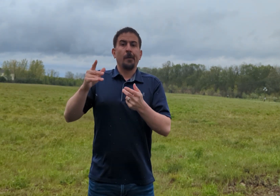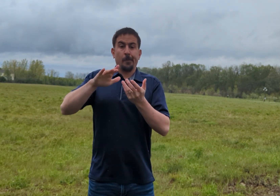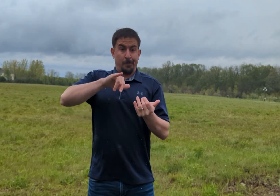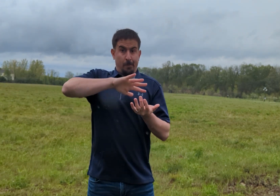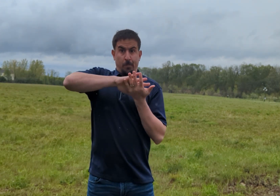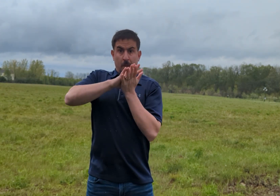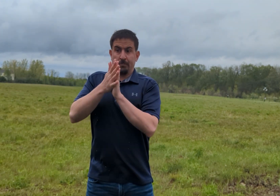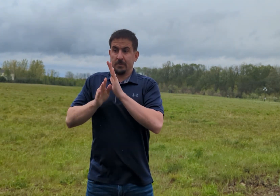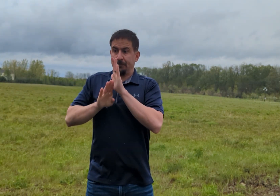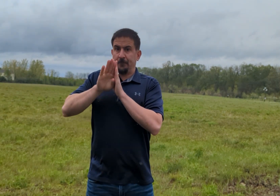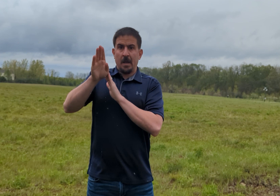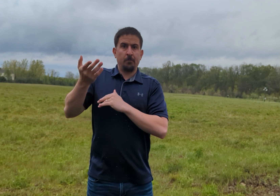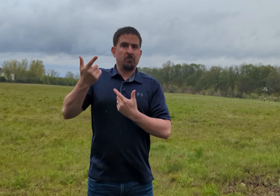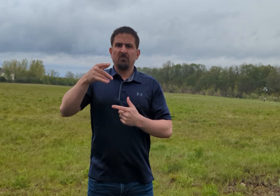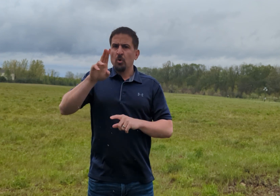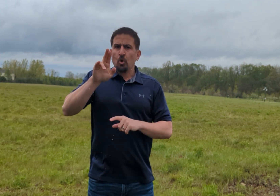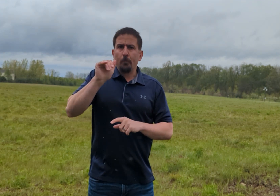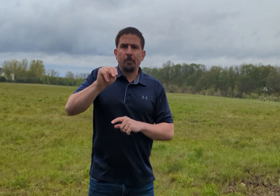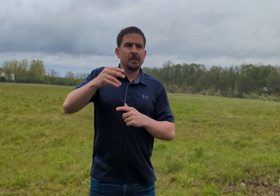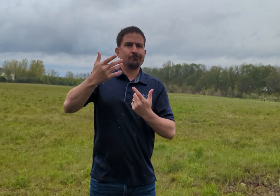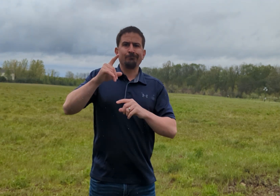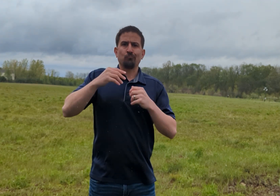Now say that the same land is developed into something urban –